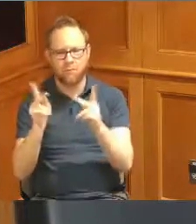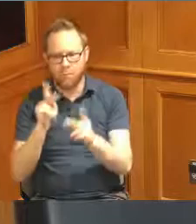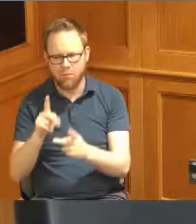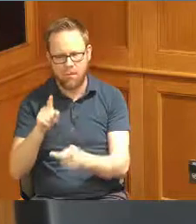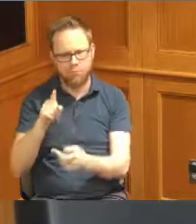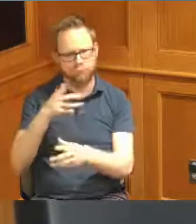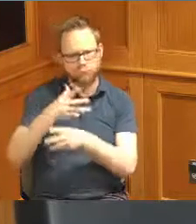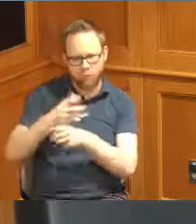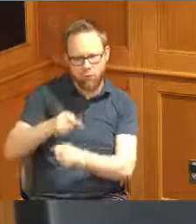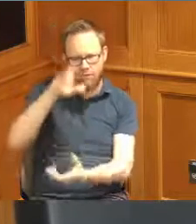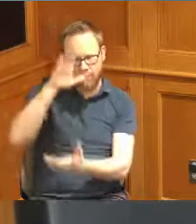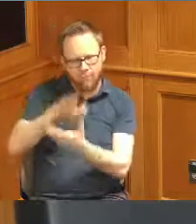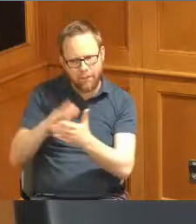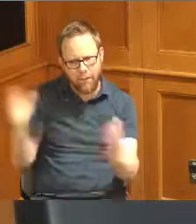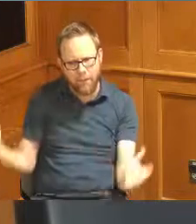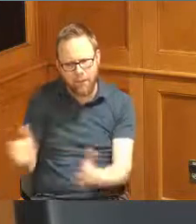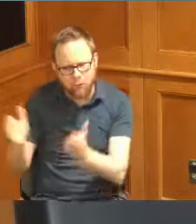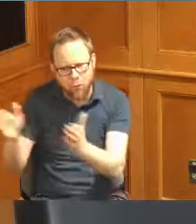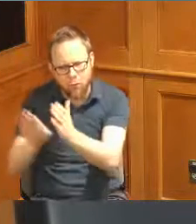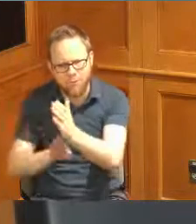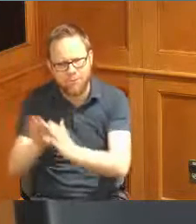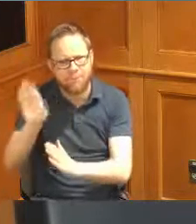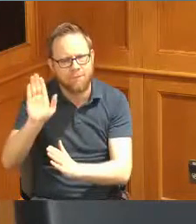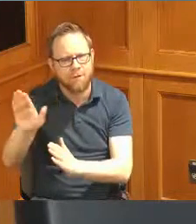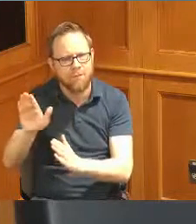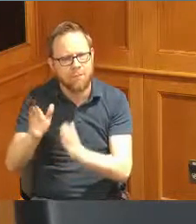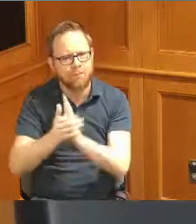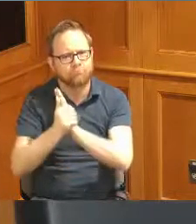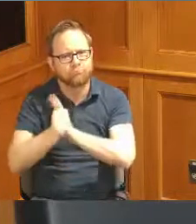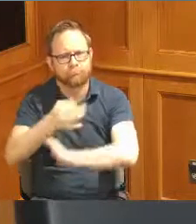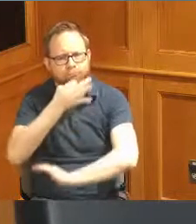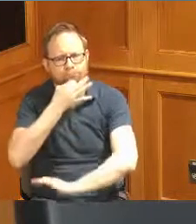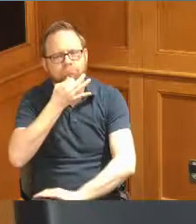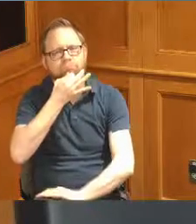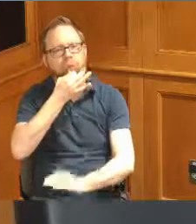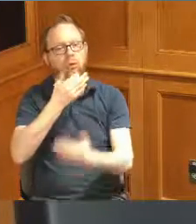young talent I want to thank you and I want to give a big round of applause to the coaches